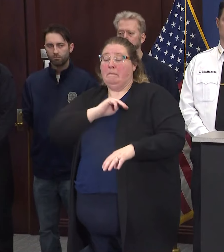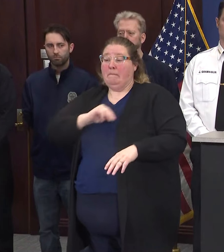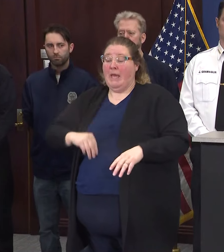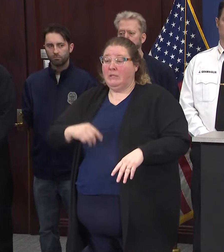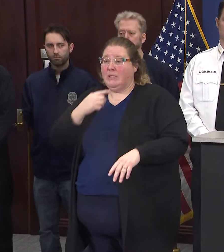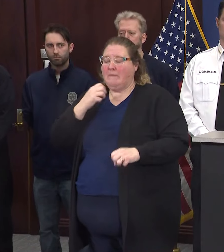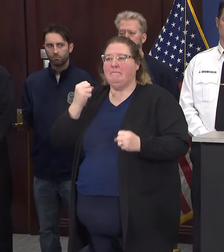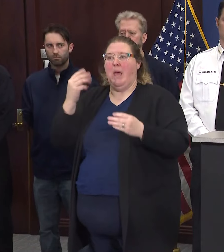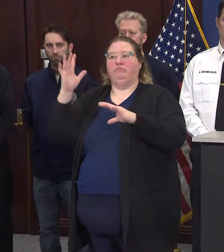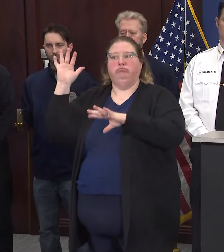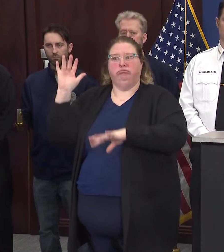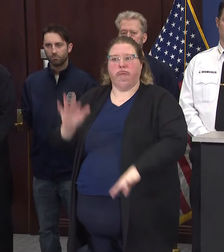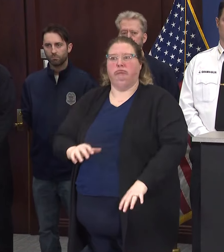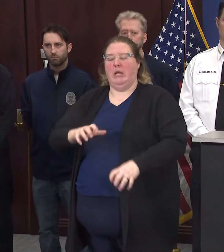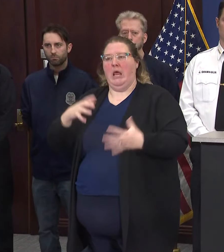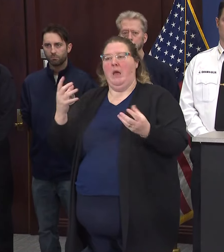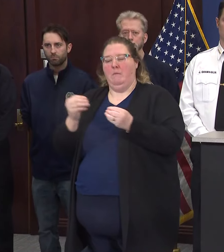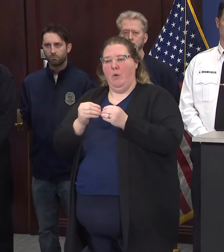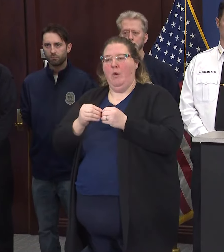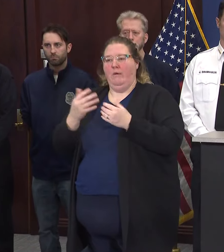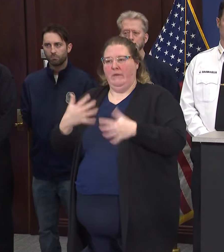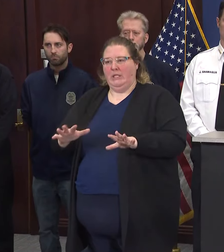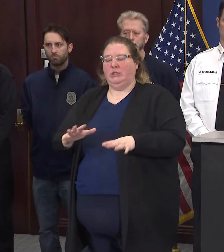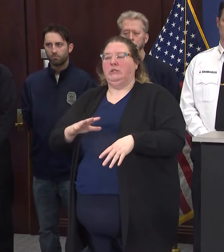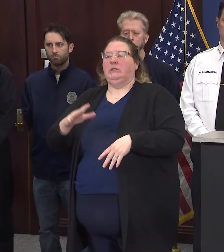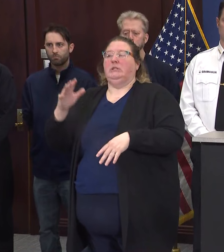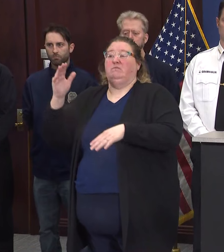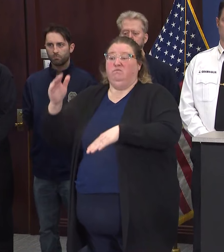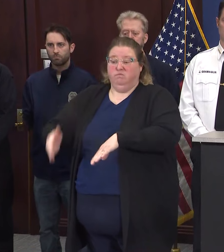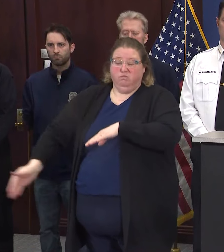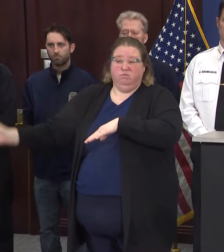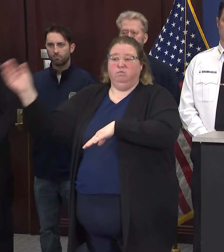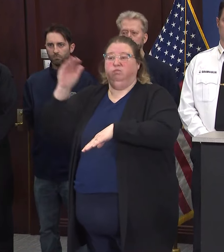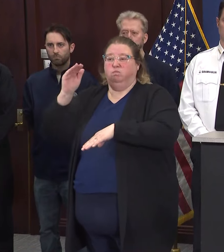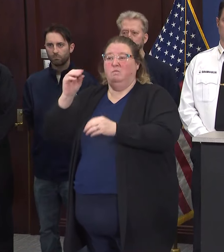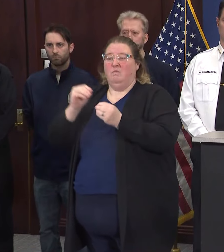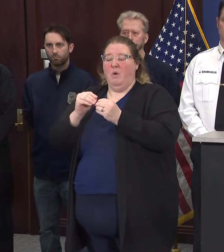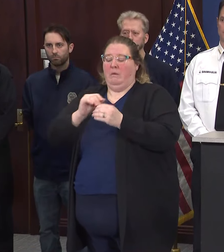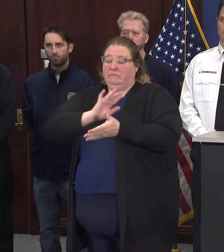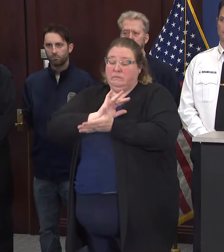lot of snow fell and a lot where snow is going to fall. Uh We will be clearing the snow across the city,